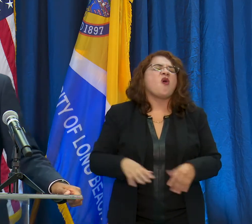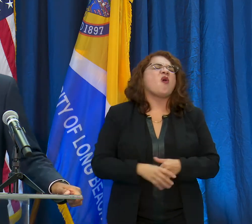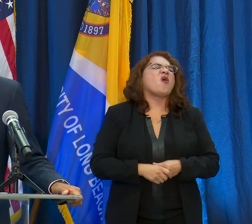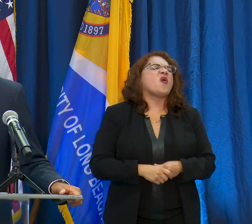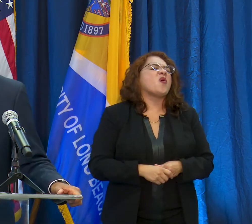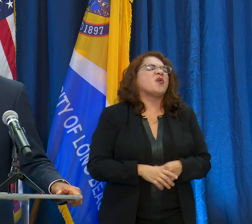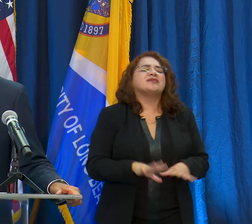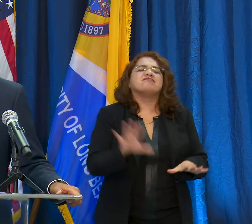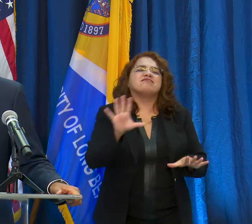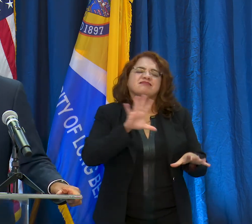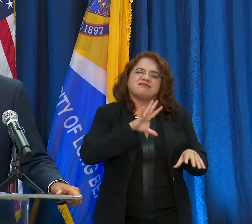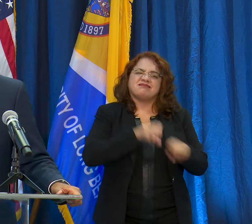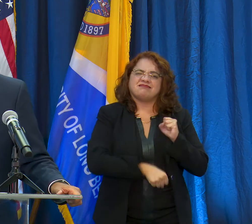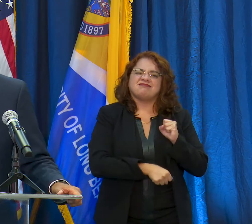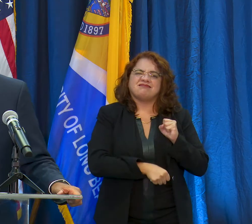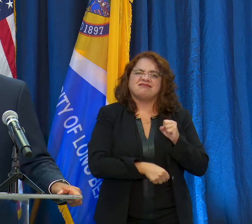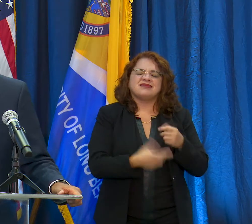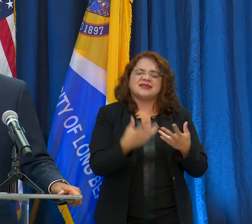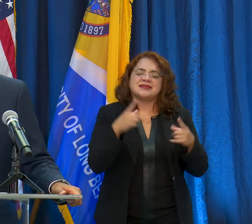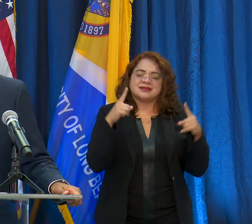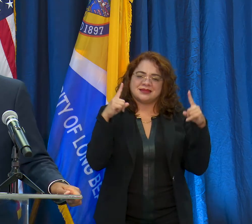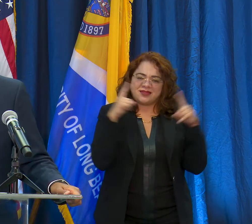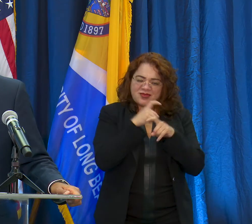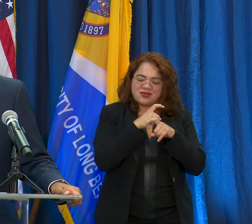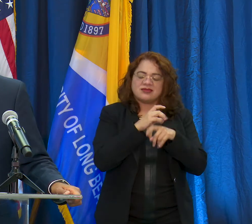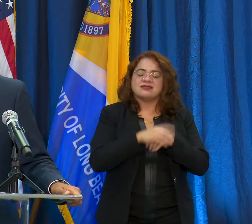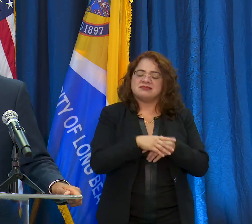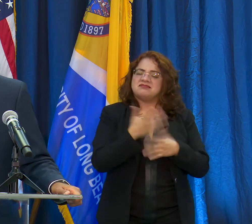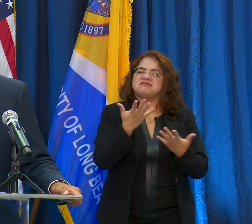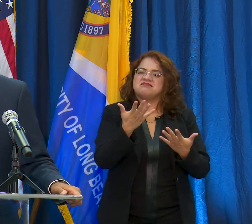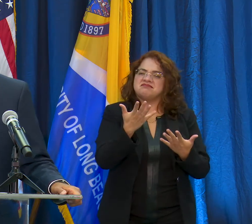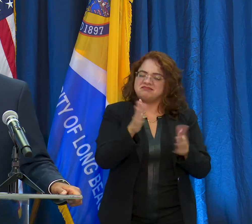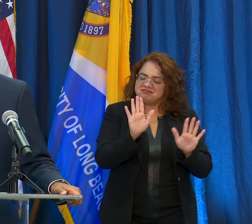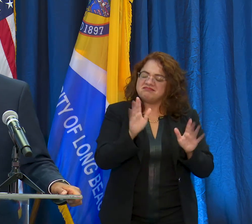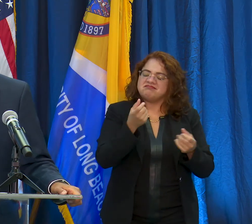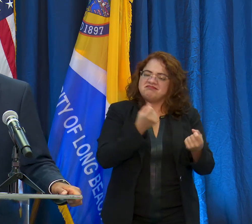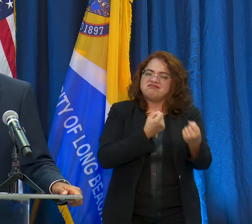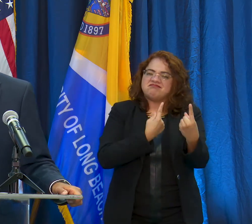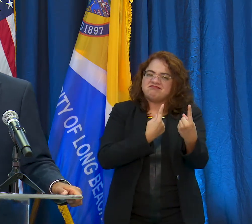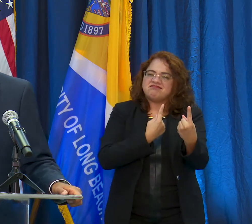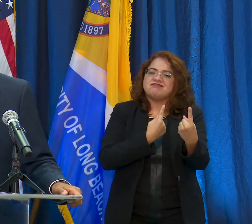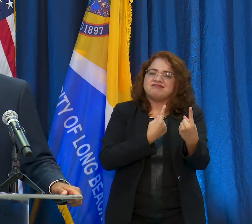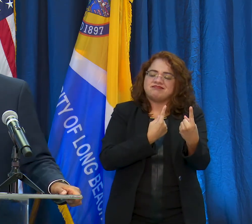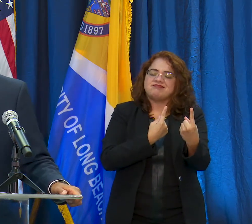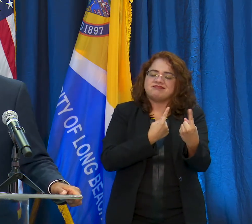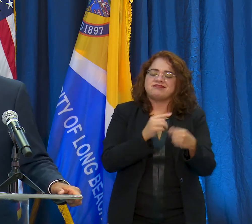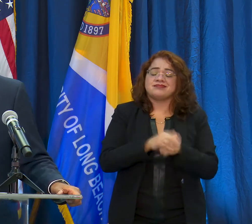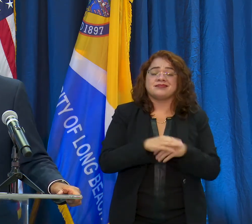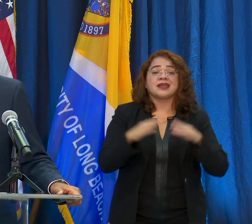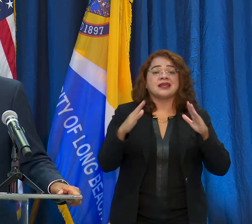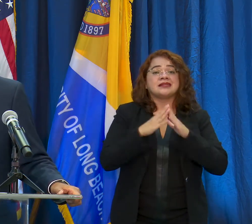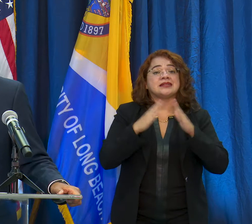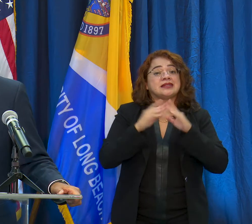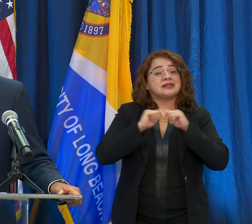very difficult. I also know at the same time, and everyone as part of our city team knows, that we have a city to run.